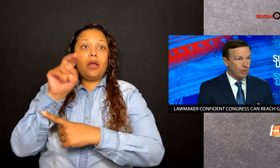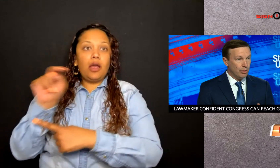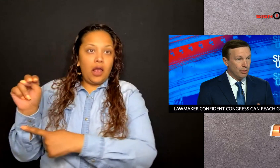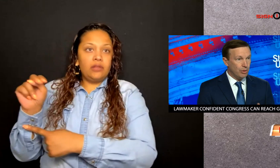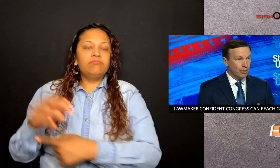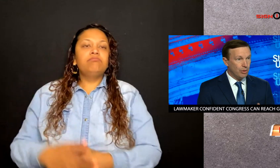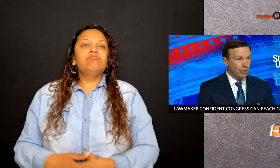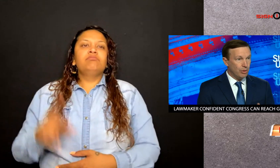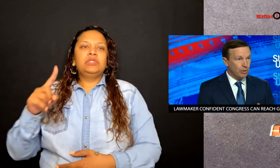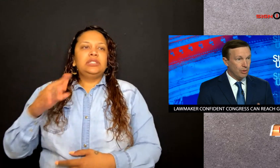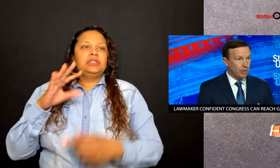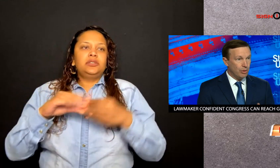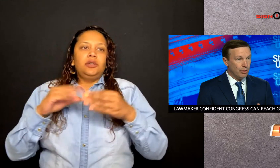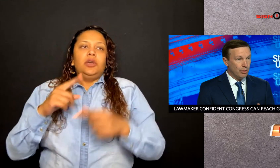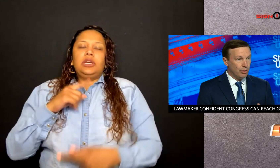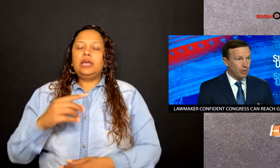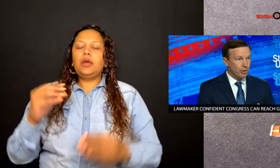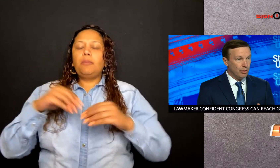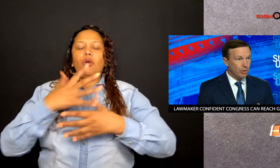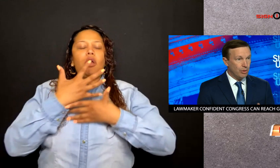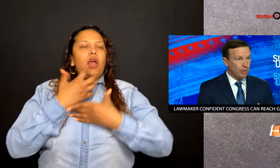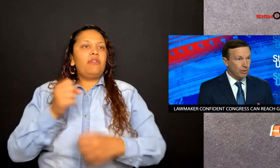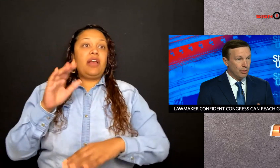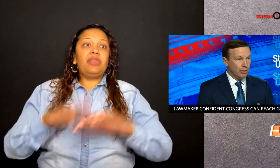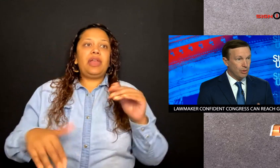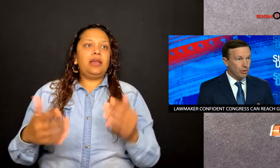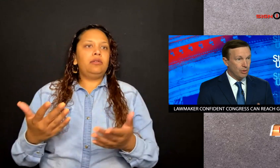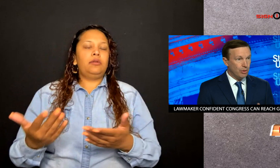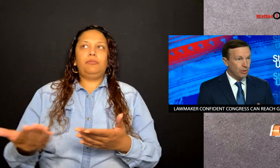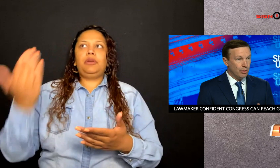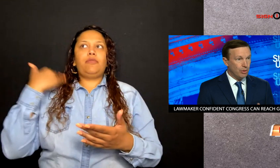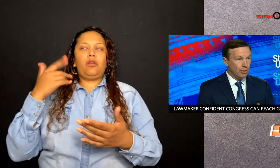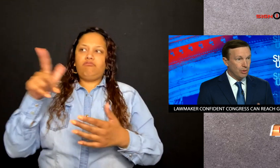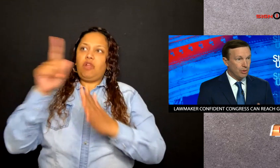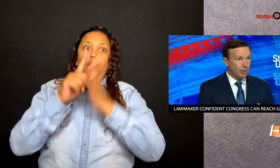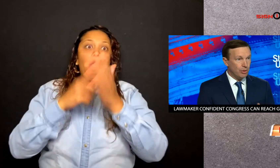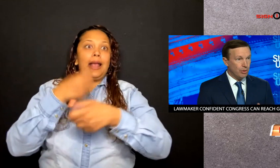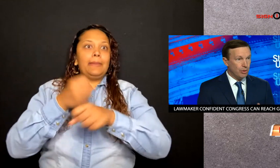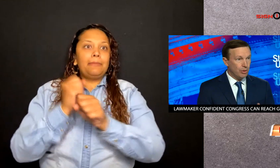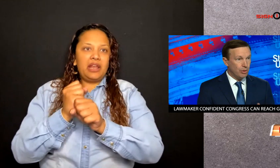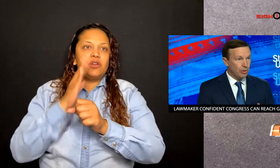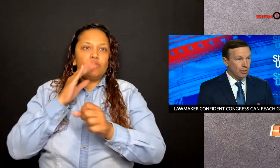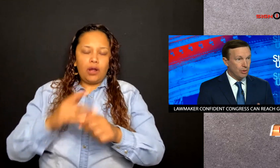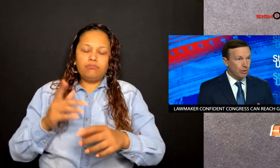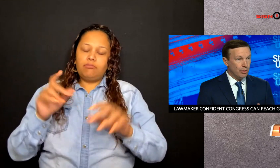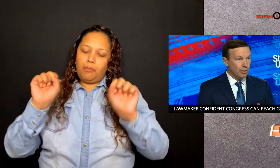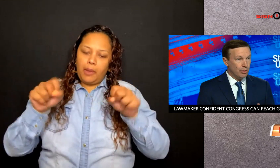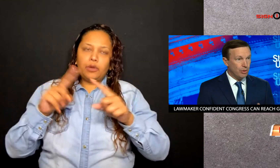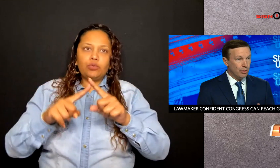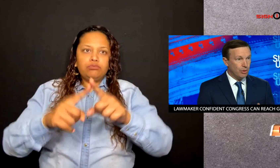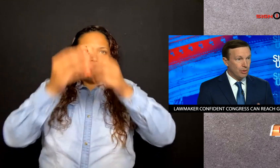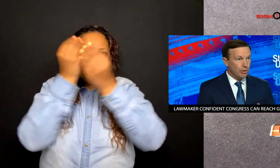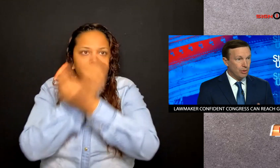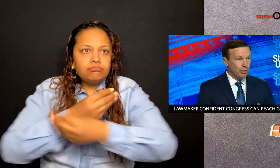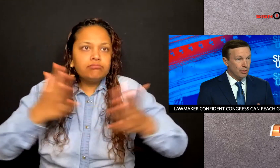Chris Murphy the Democratic senator from Connecticut says he's more confident than ever that lawmakers